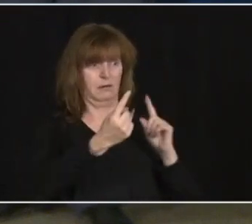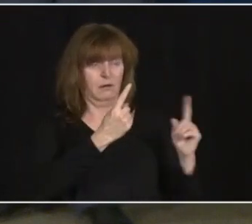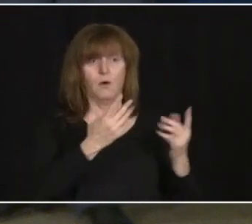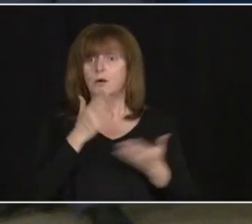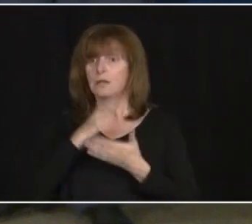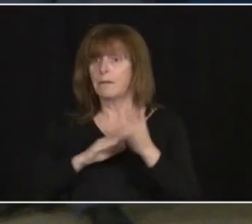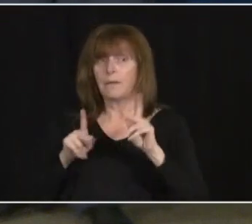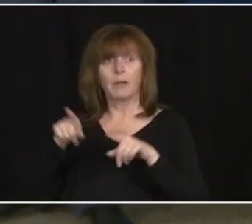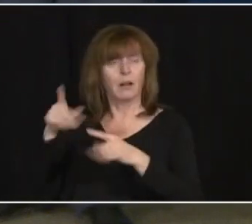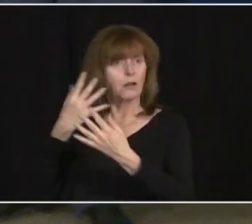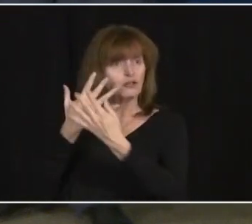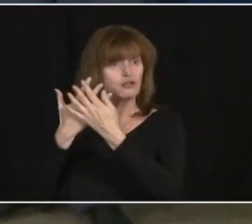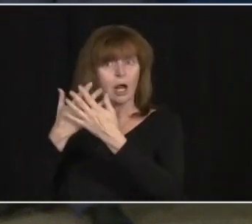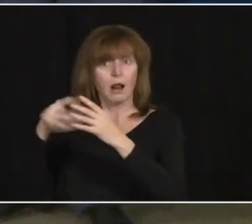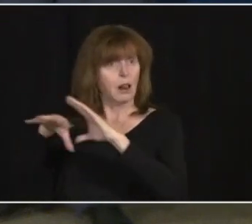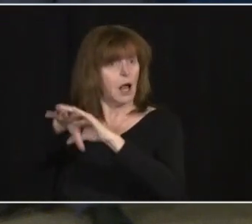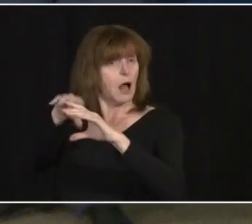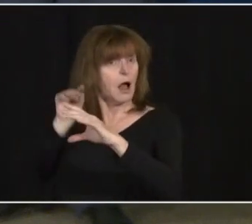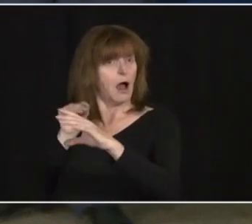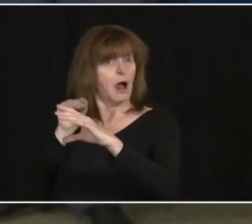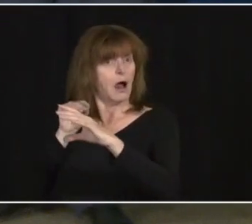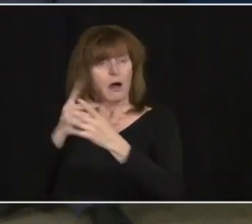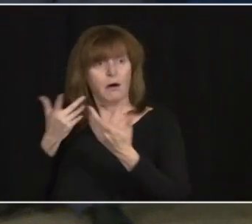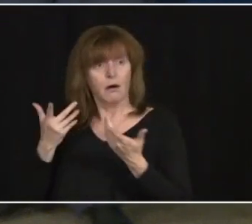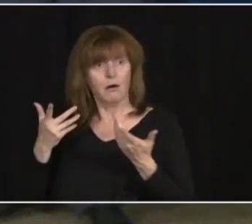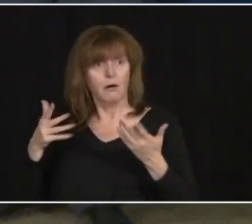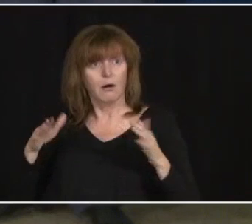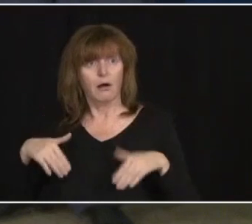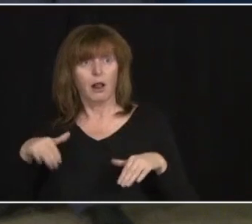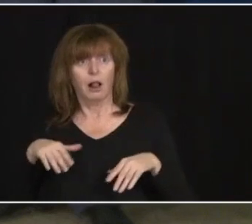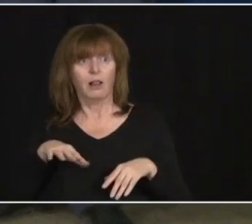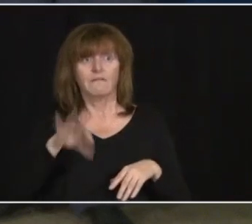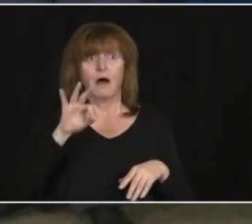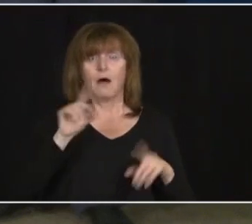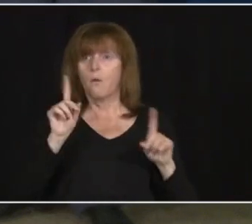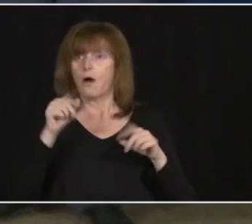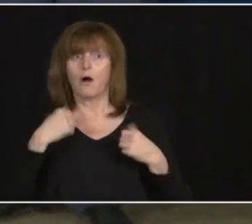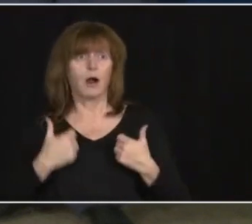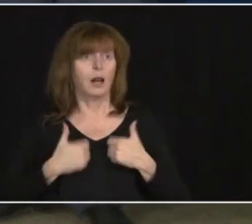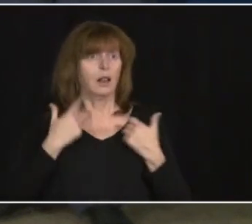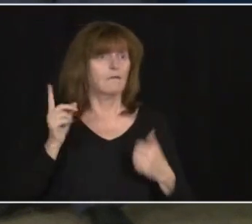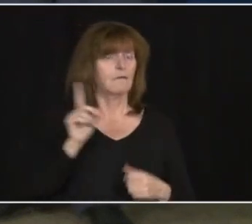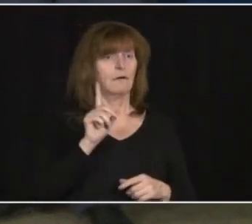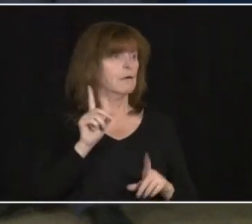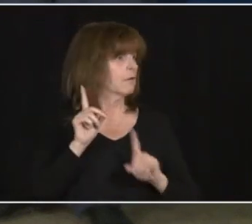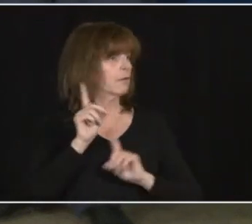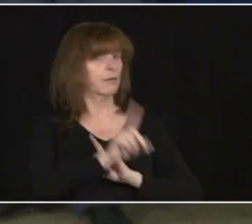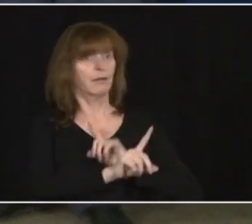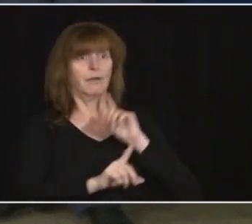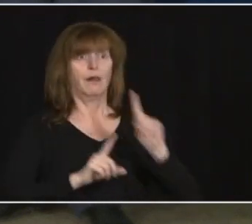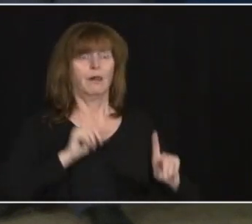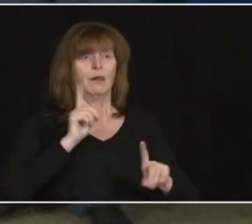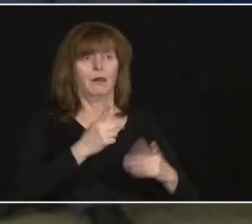hasn't found a spot for them. They are ultimately ending up in the shelter system. So the city says it needs help.